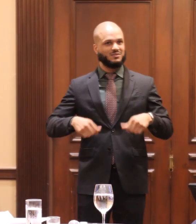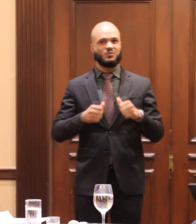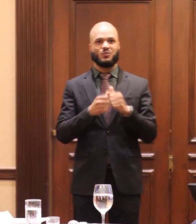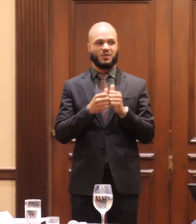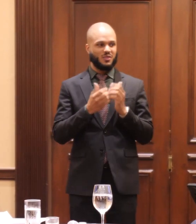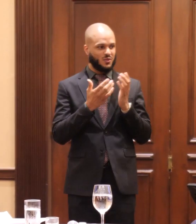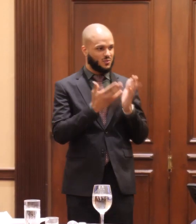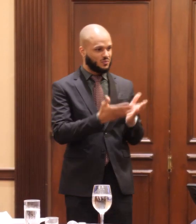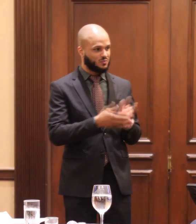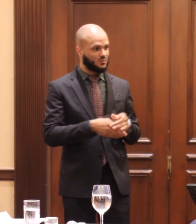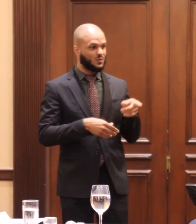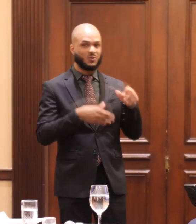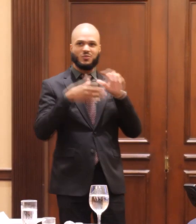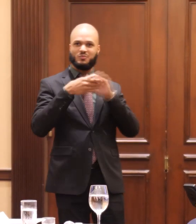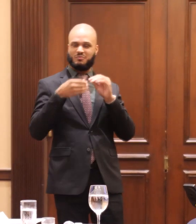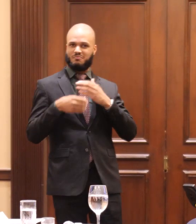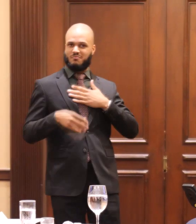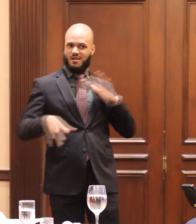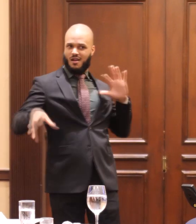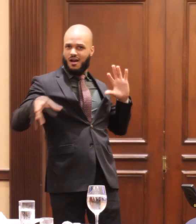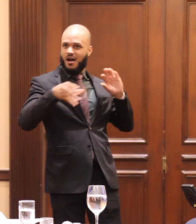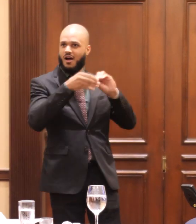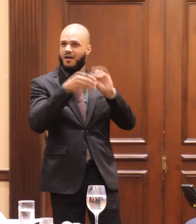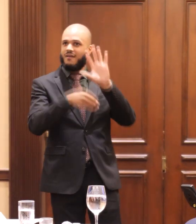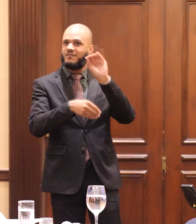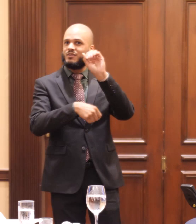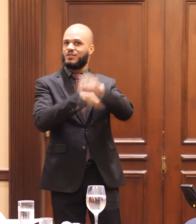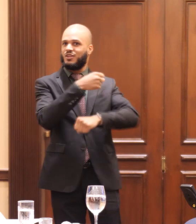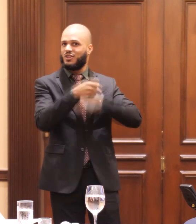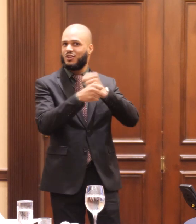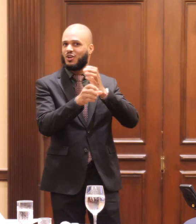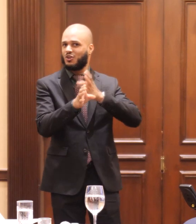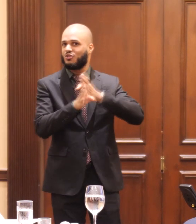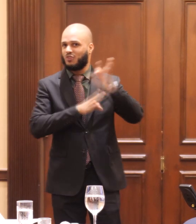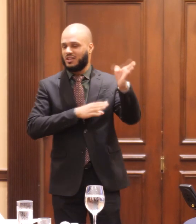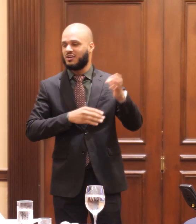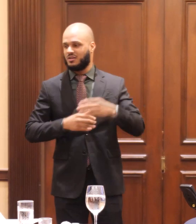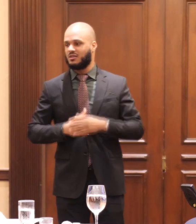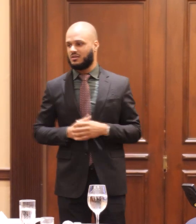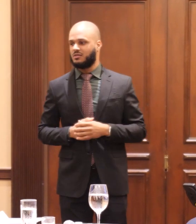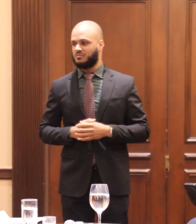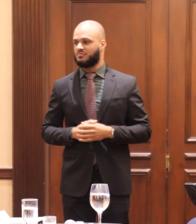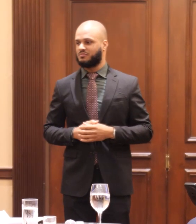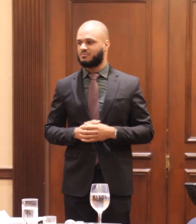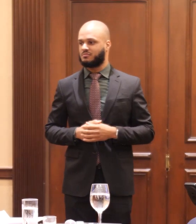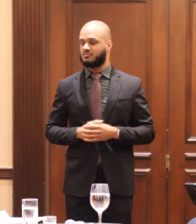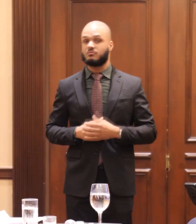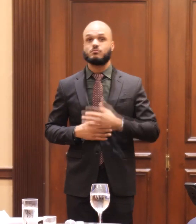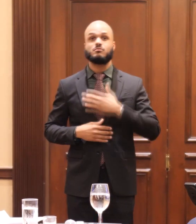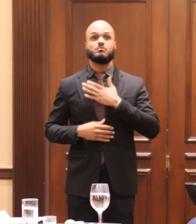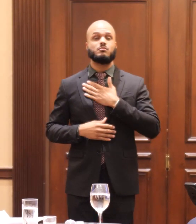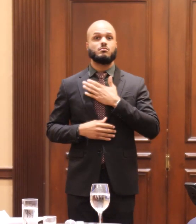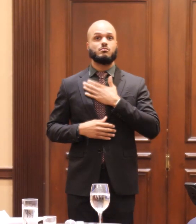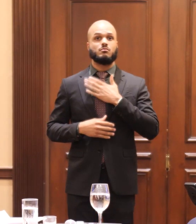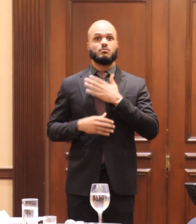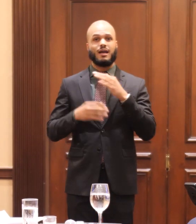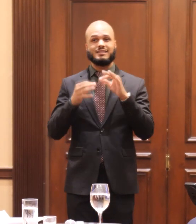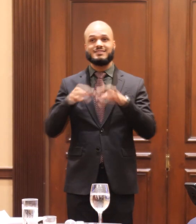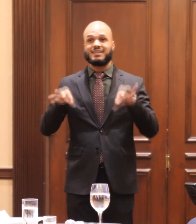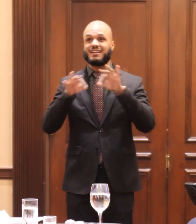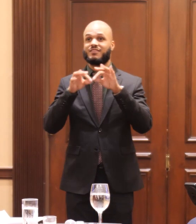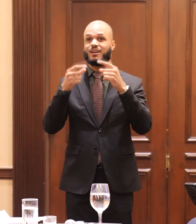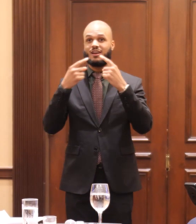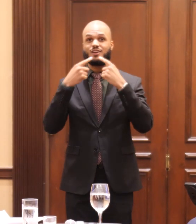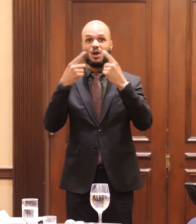Tou mentioned my 50-year career; many of my significant accomplishments in my career